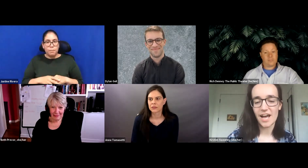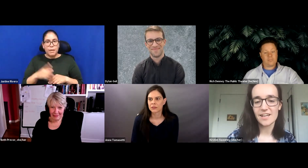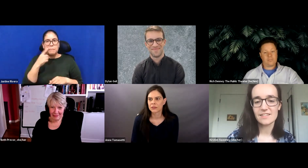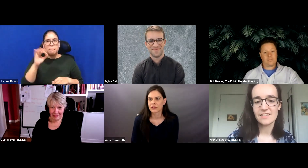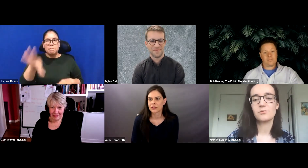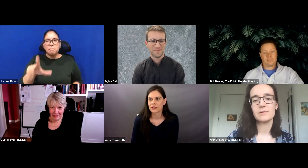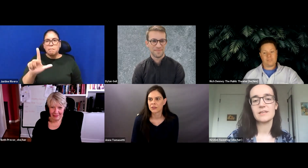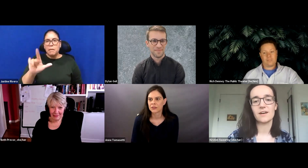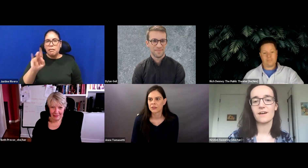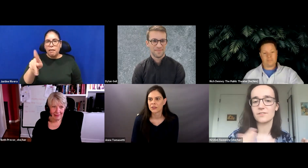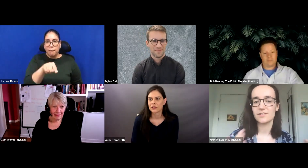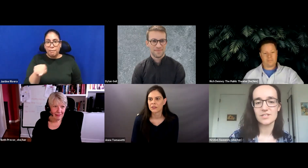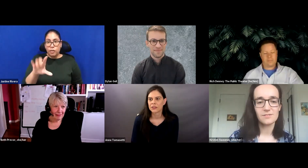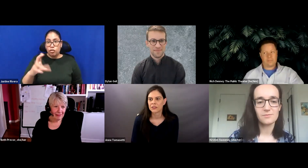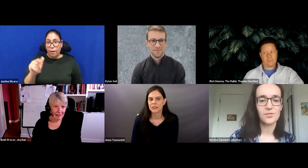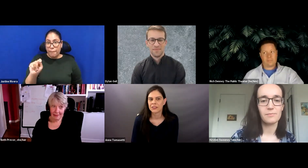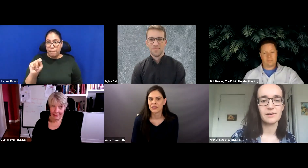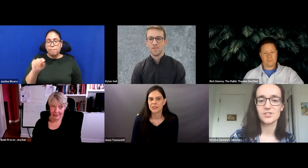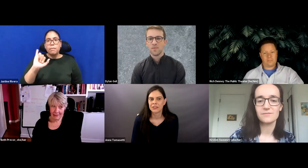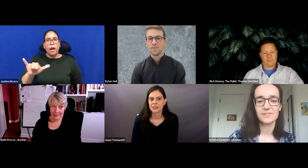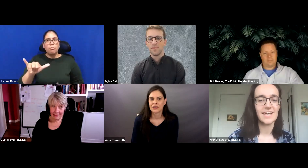in the chat, and this will be a conversation with a bunch of